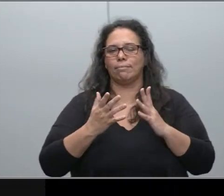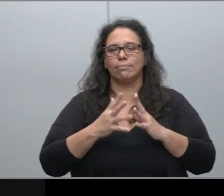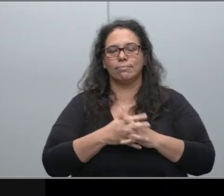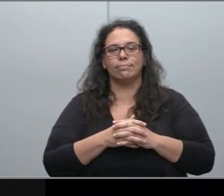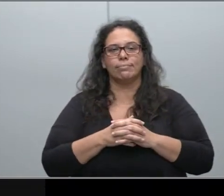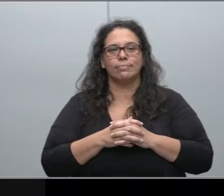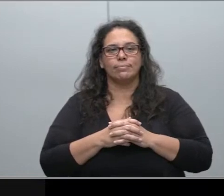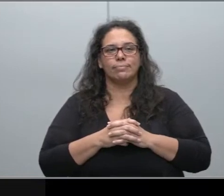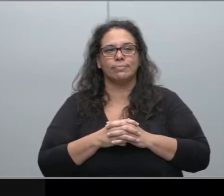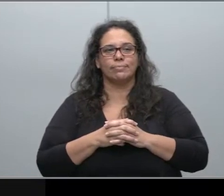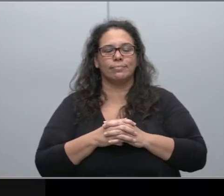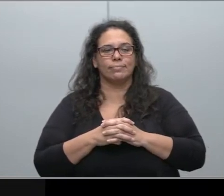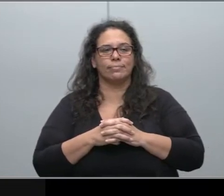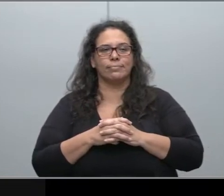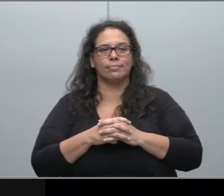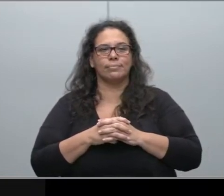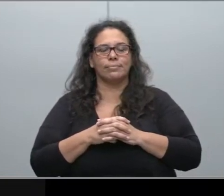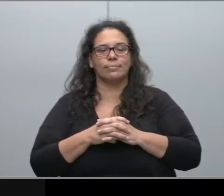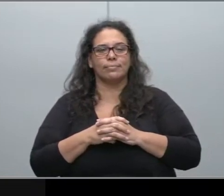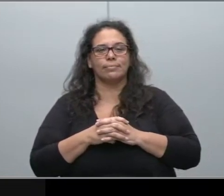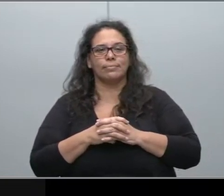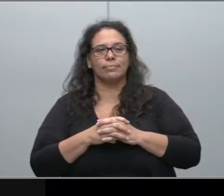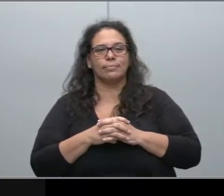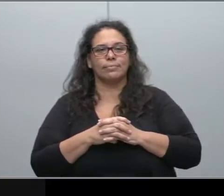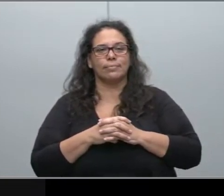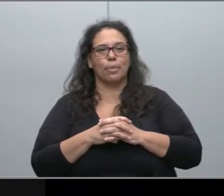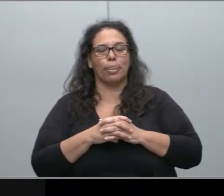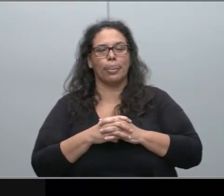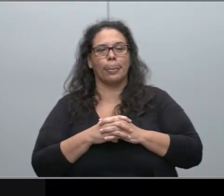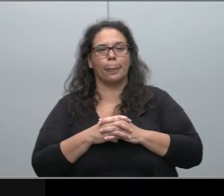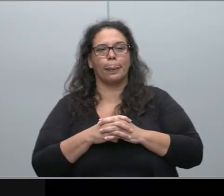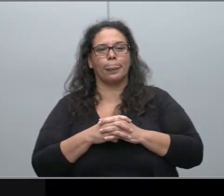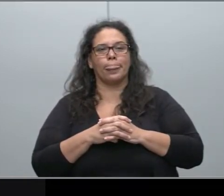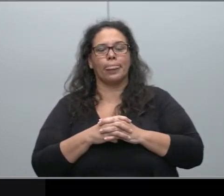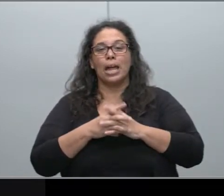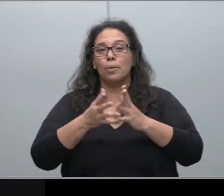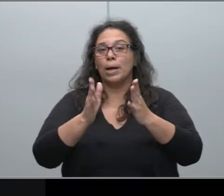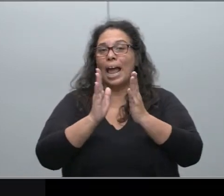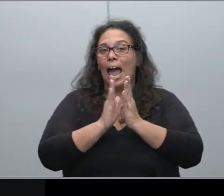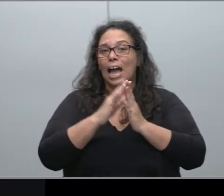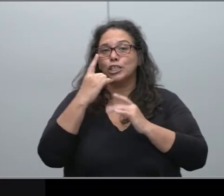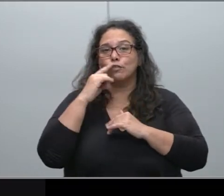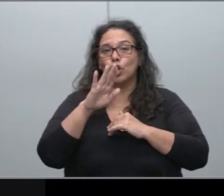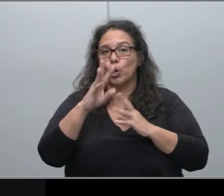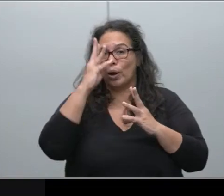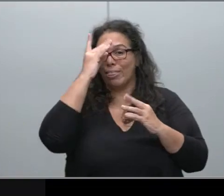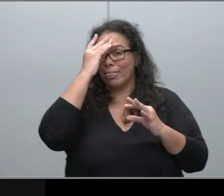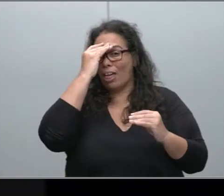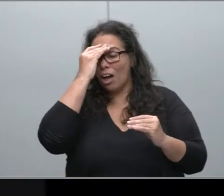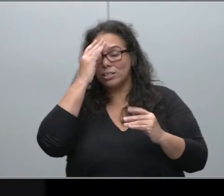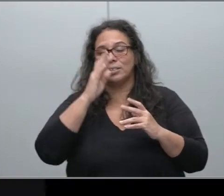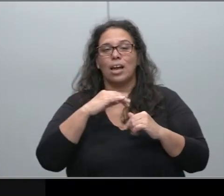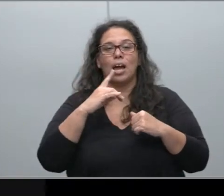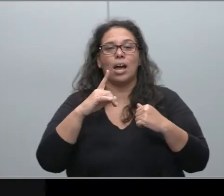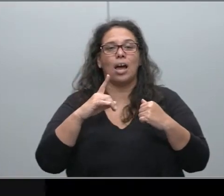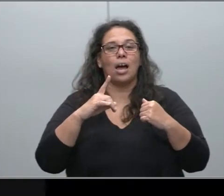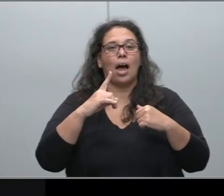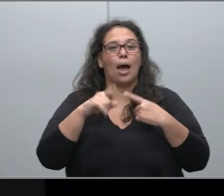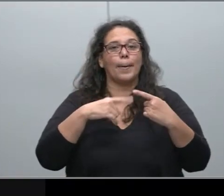there have been a few individuals that are just having tech issues getting into the actual Thought Exchange. And they've been putting a few answers in the chat and responses.